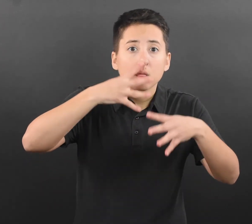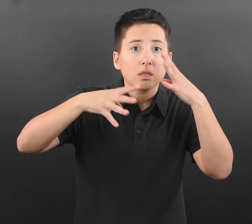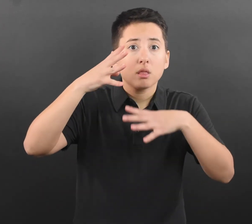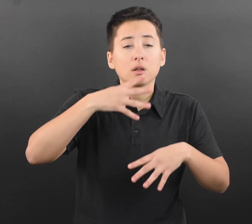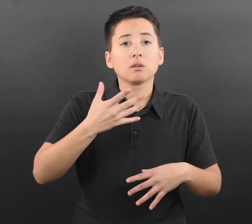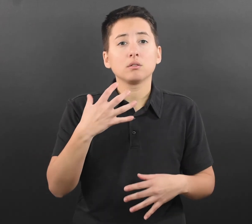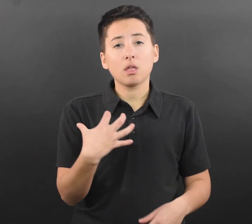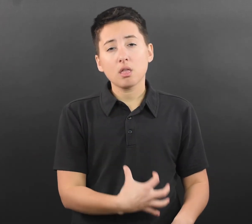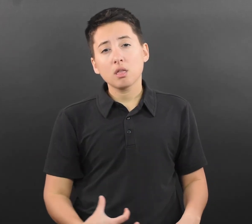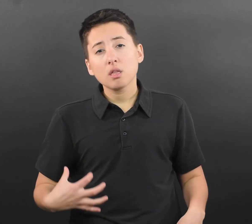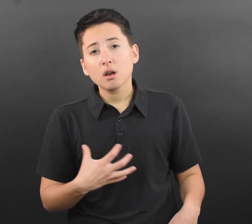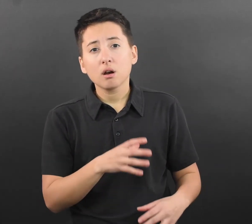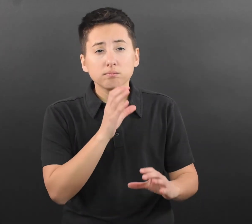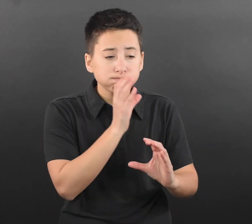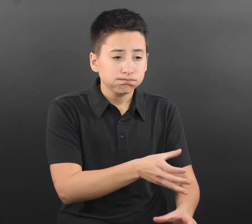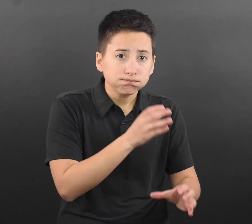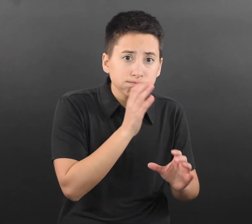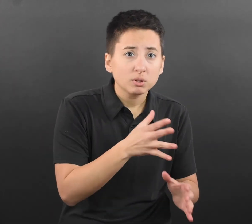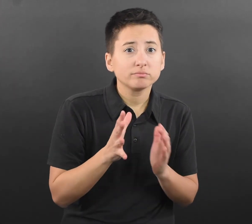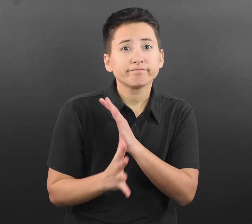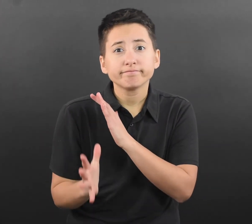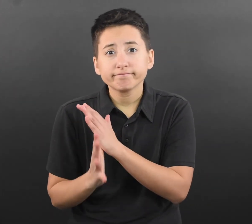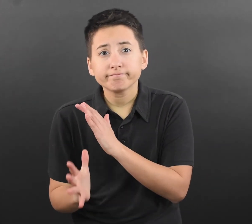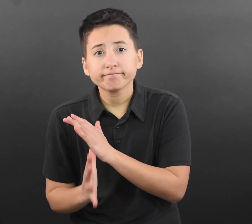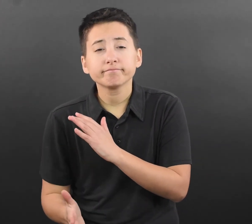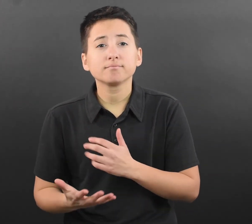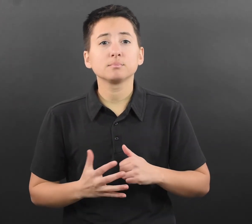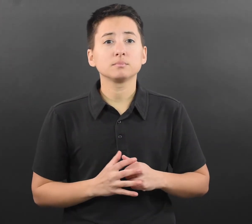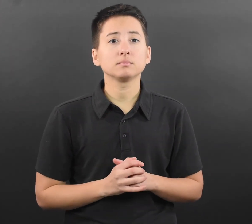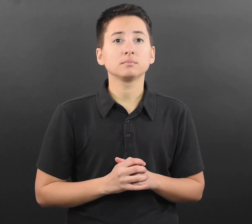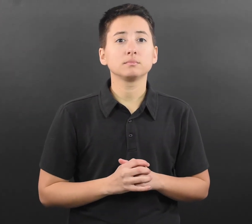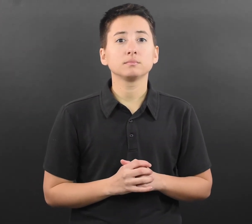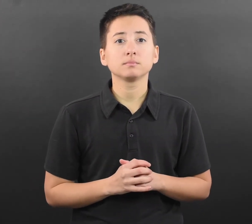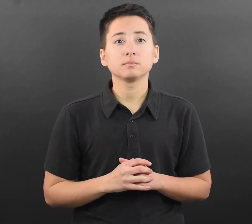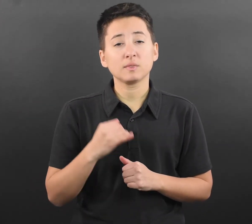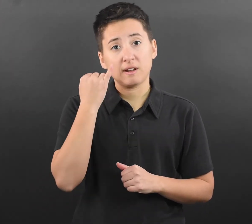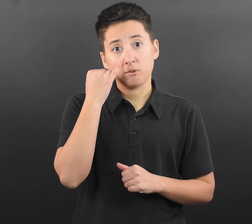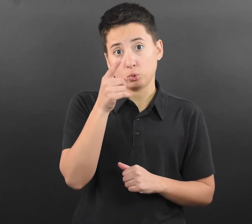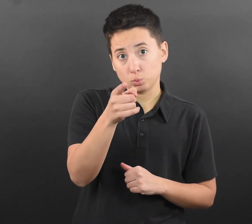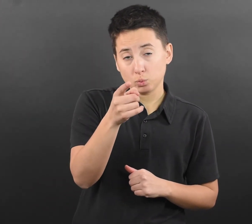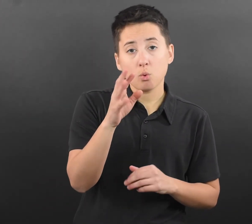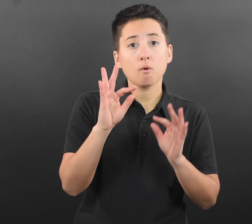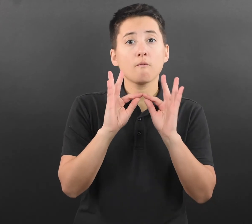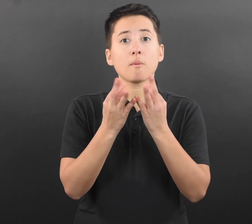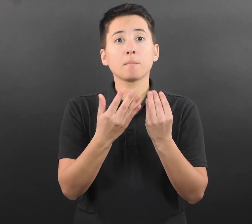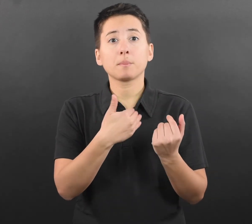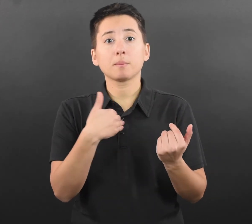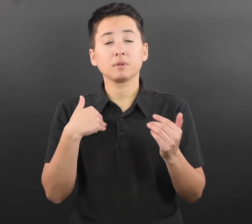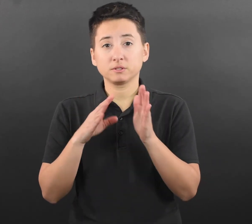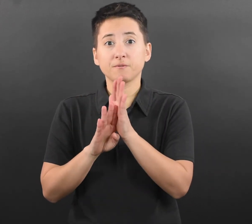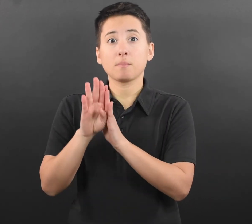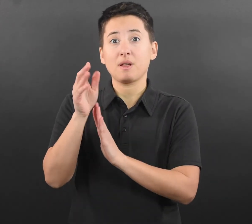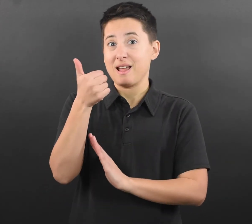• ▪ Nausea, vomiting or diarrhea If you or a family member develop